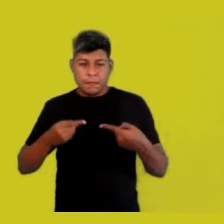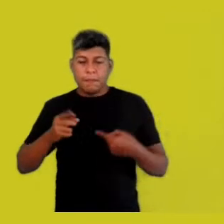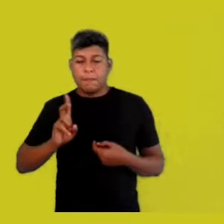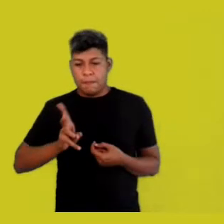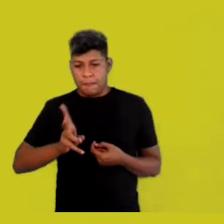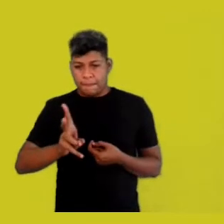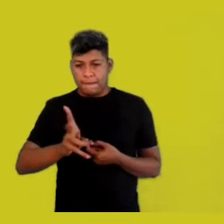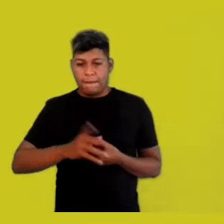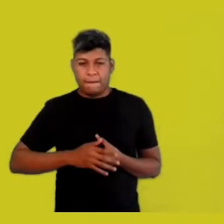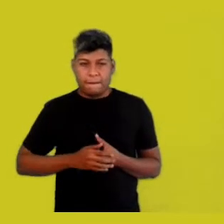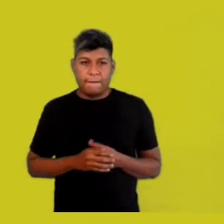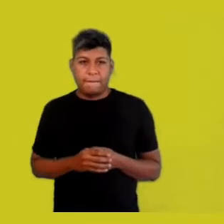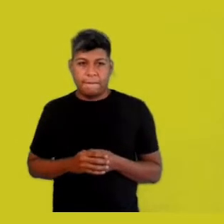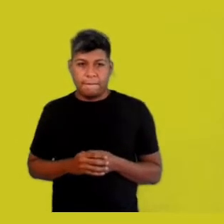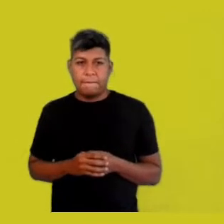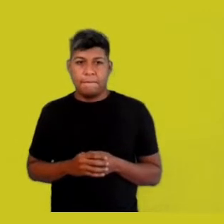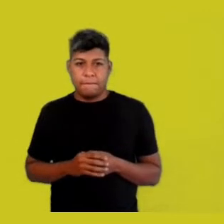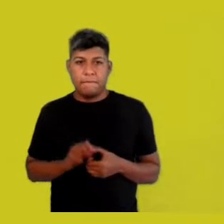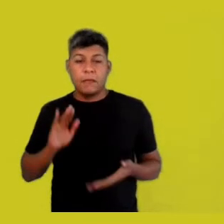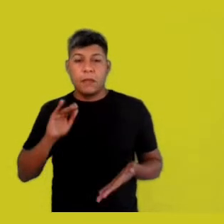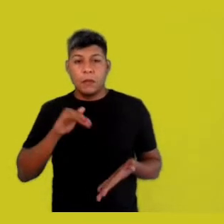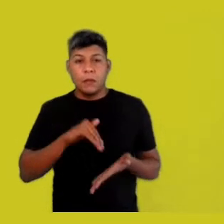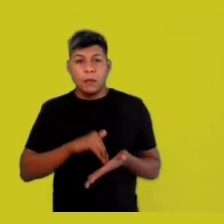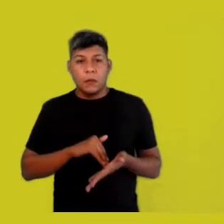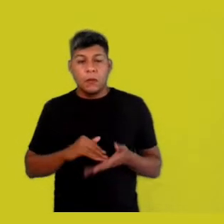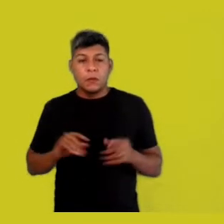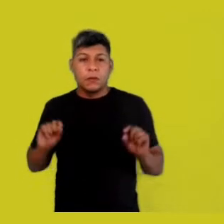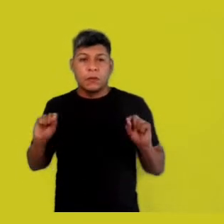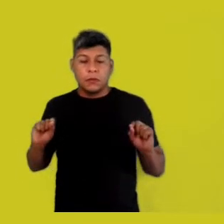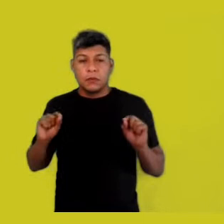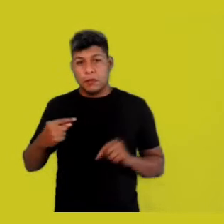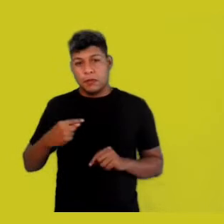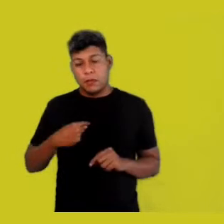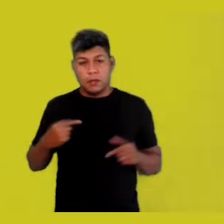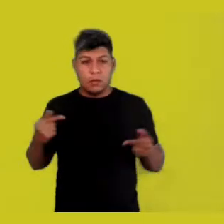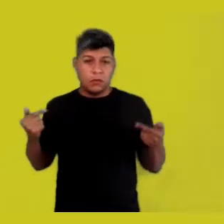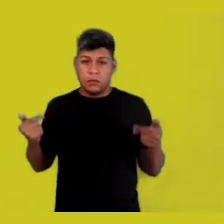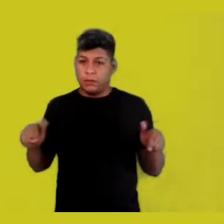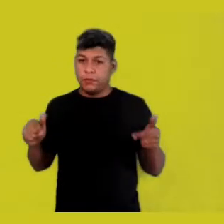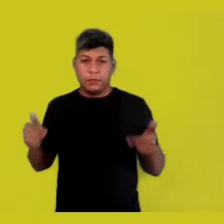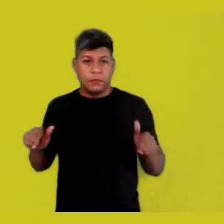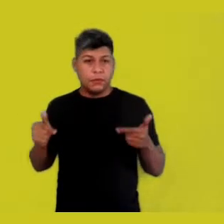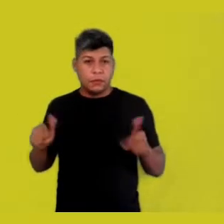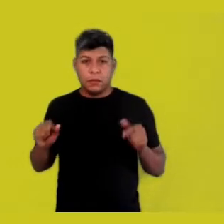I’ll begin by the last one. Pedro, I don’t have the slightest intention